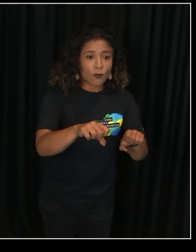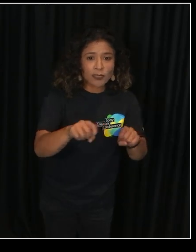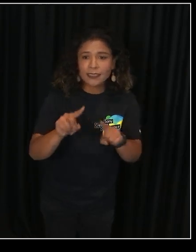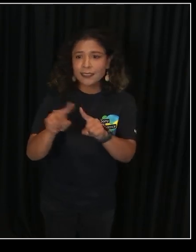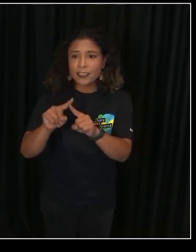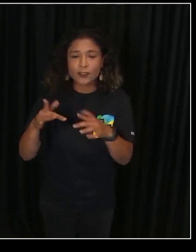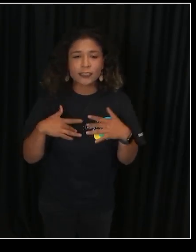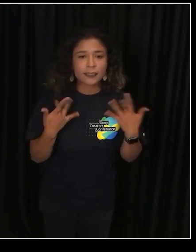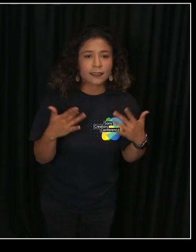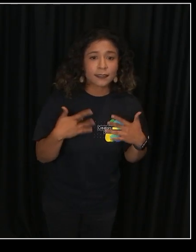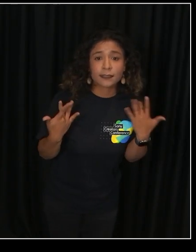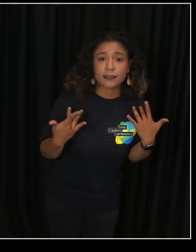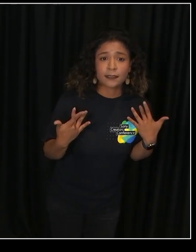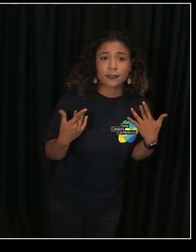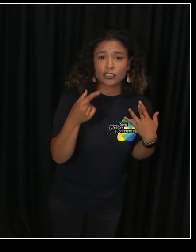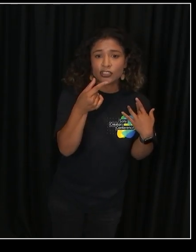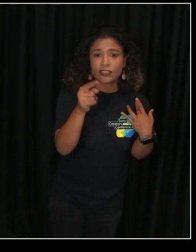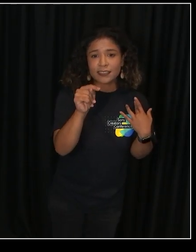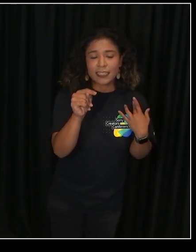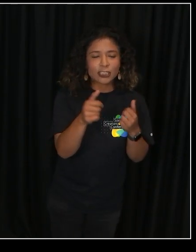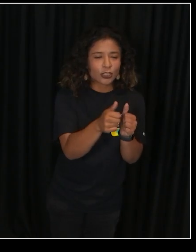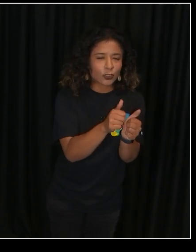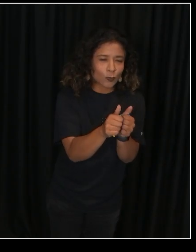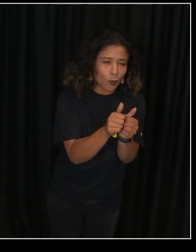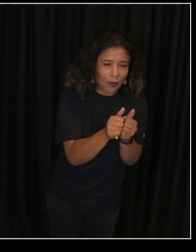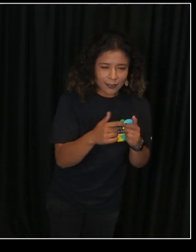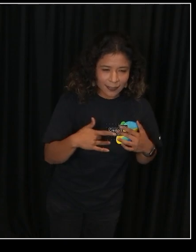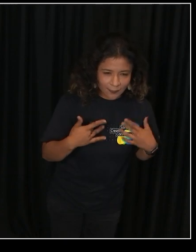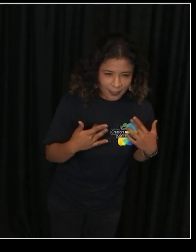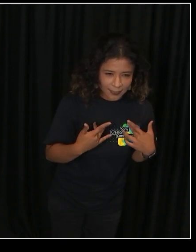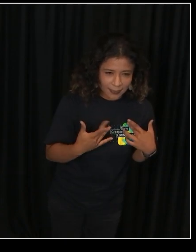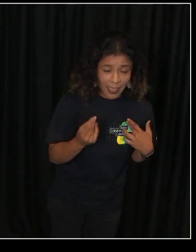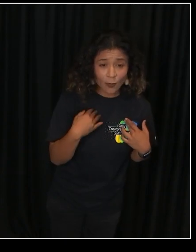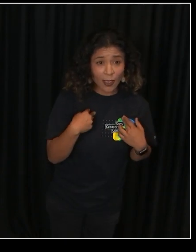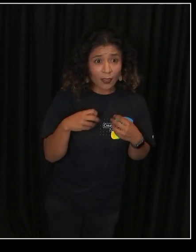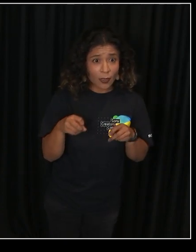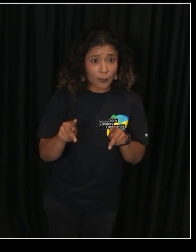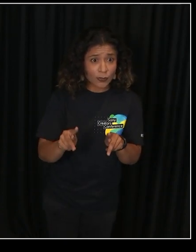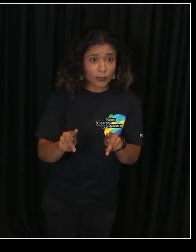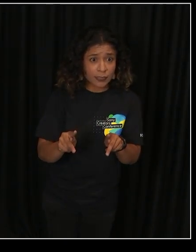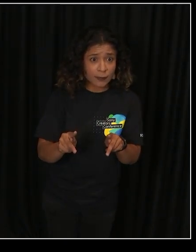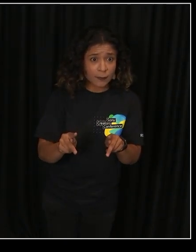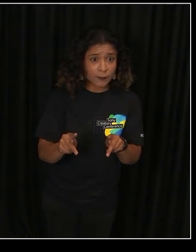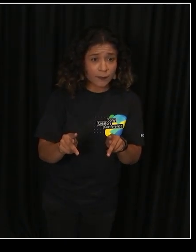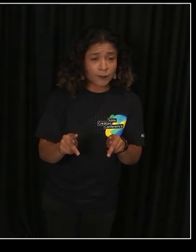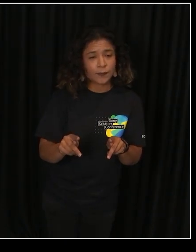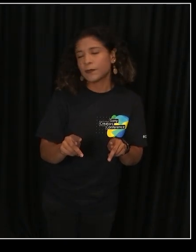at other GT e-Sports events. We also had the opportunity to,